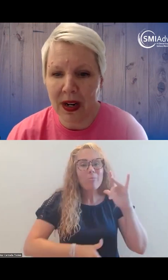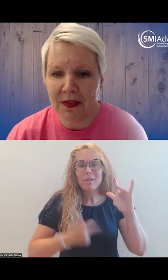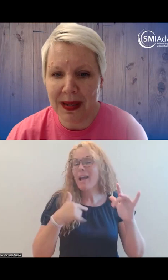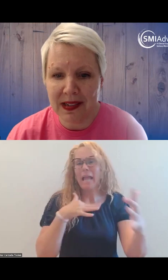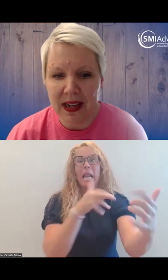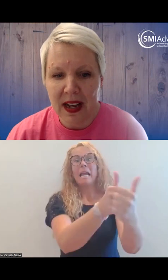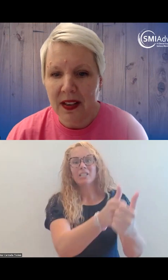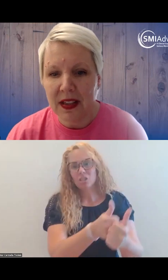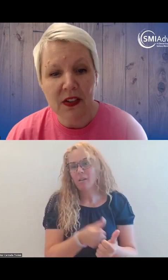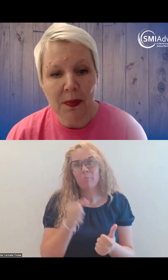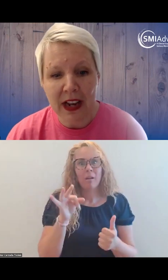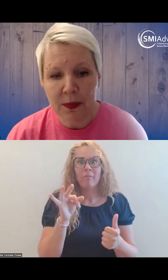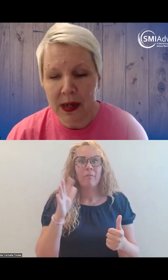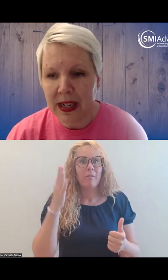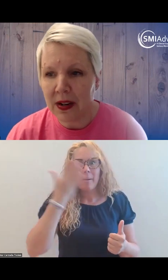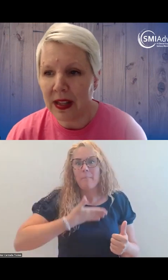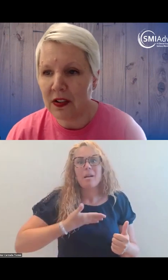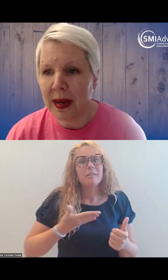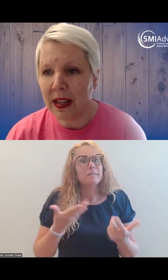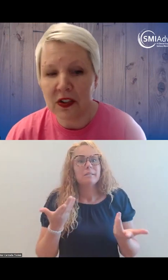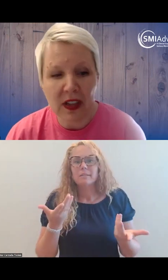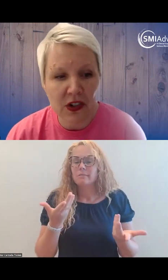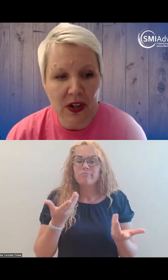WHAT I HAVE MISSED. THINGS FROM NASMHPD ARE HERE AND THINGS ABOUT LEGISLATION ARE